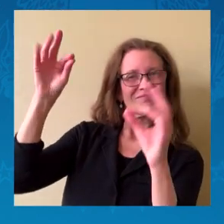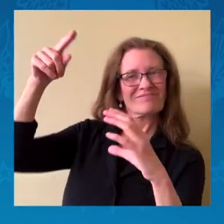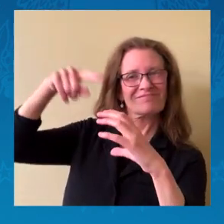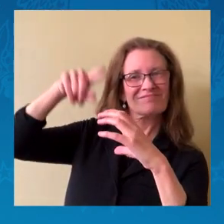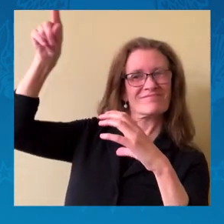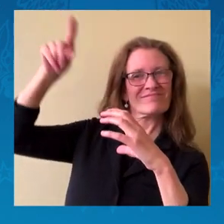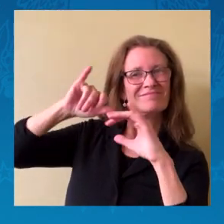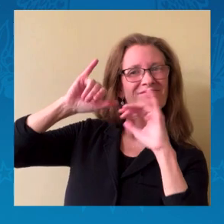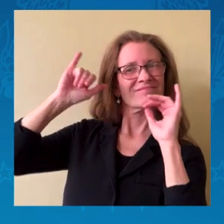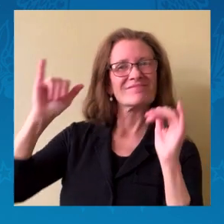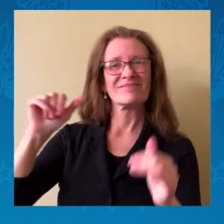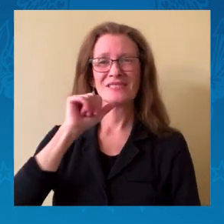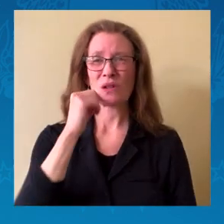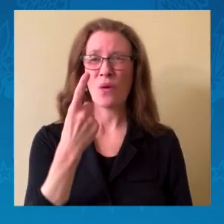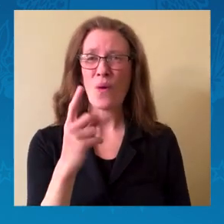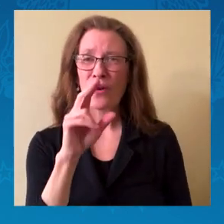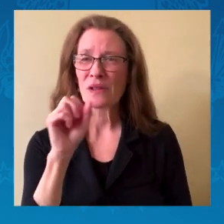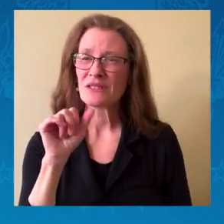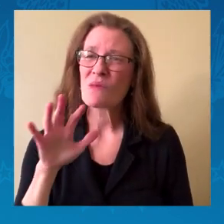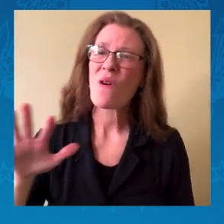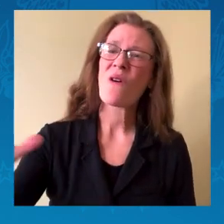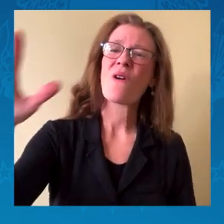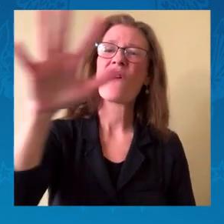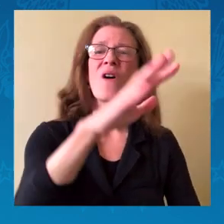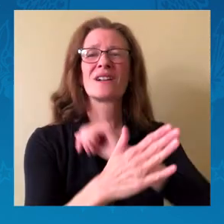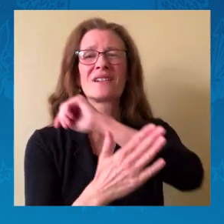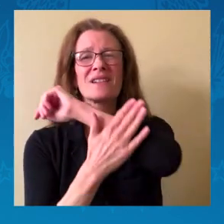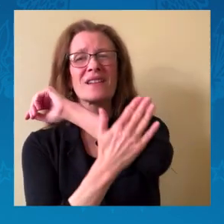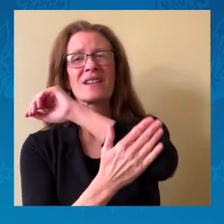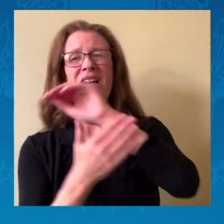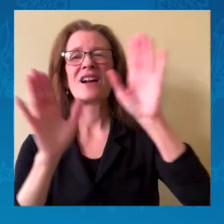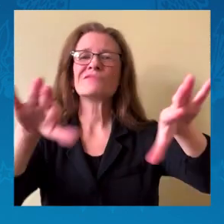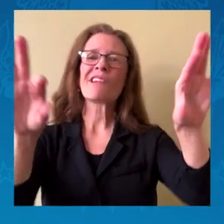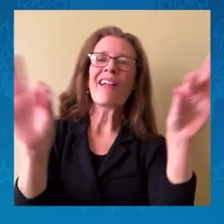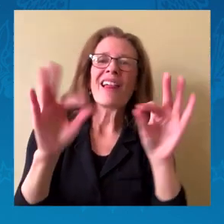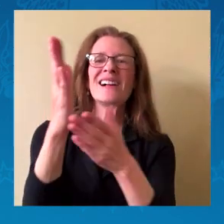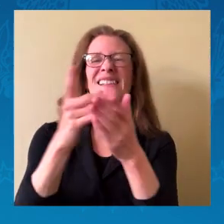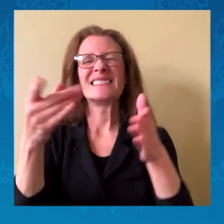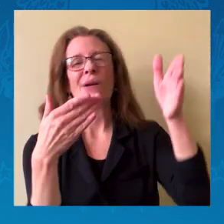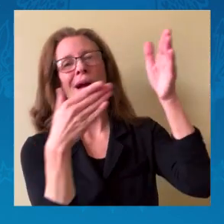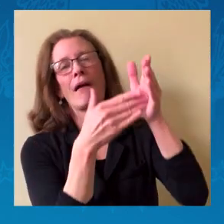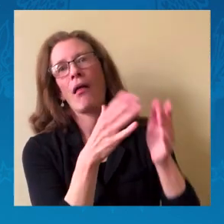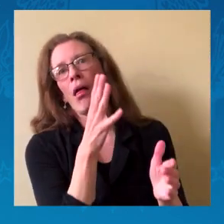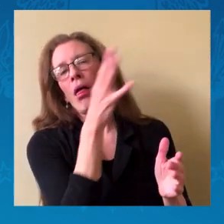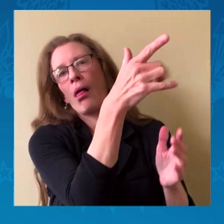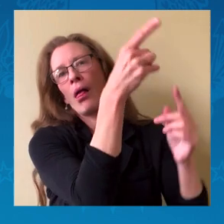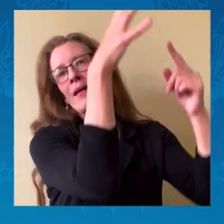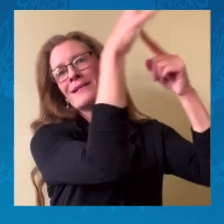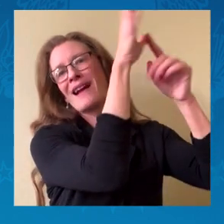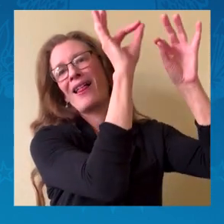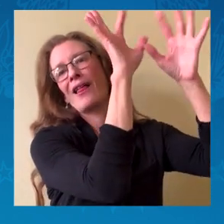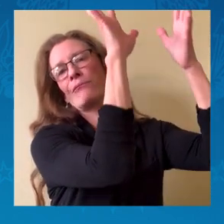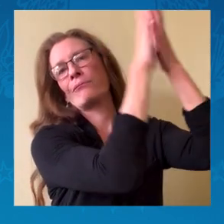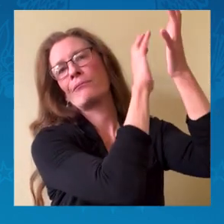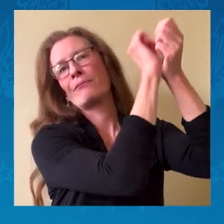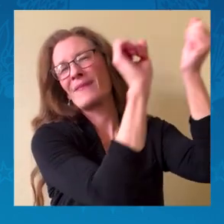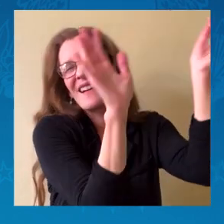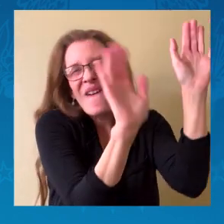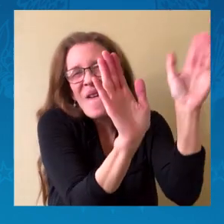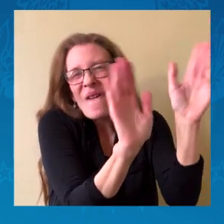testing that creates debris, which, as you mentioned, pollutes the space environment, risks damaging space objects and threatens the lives of current